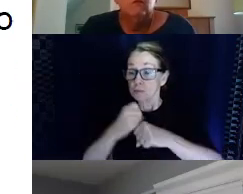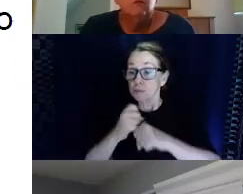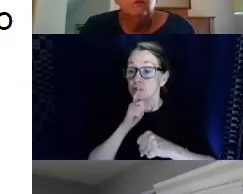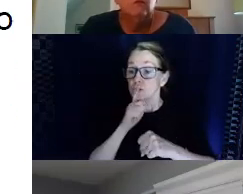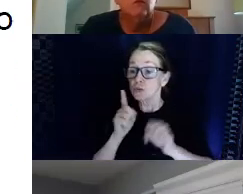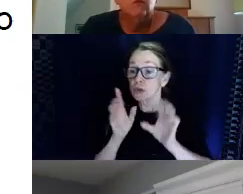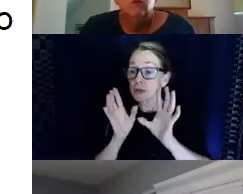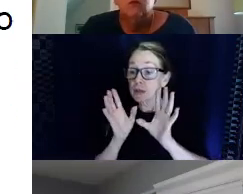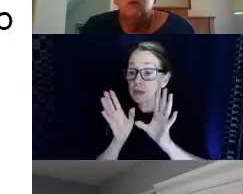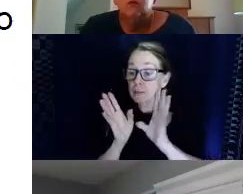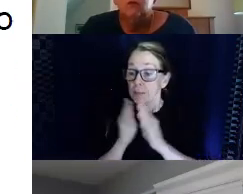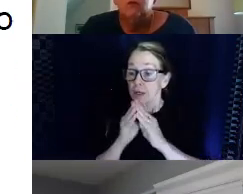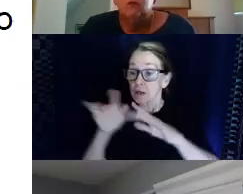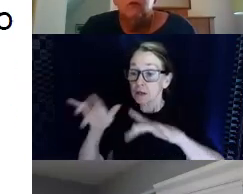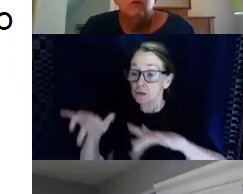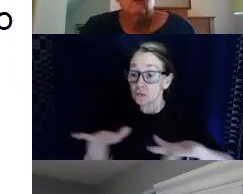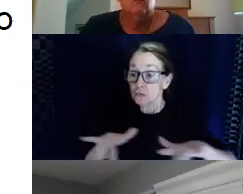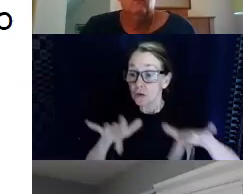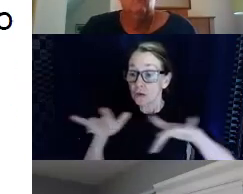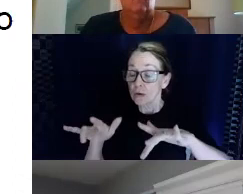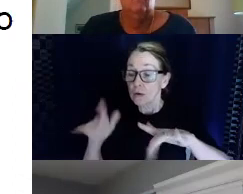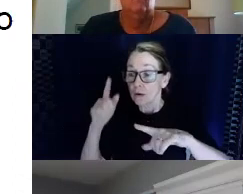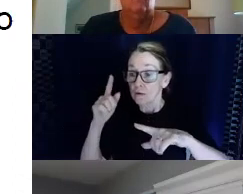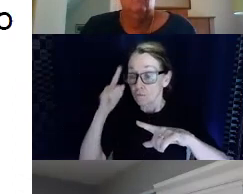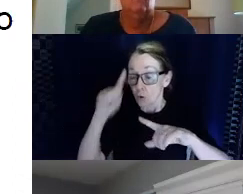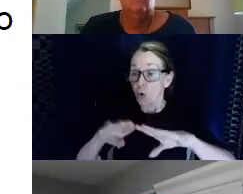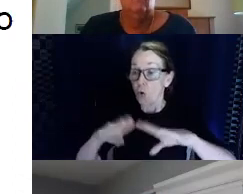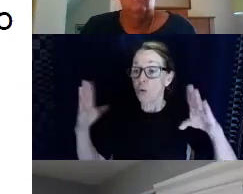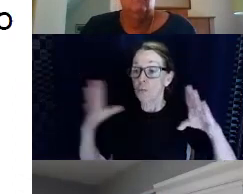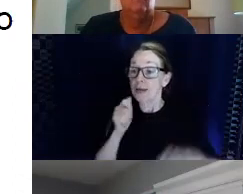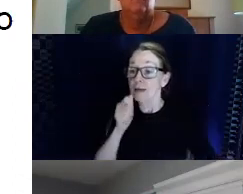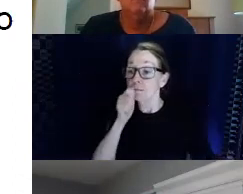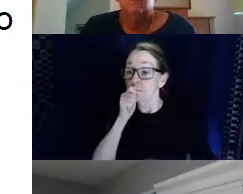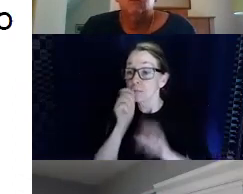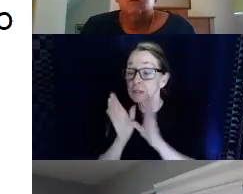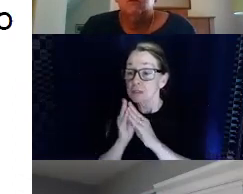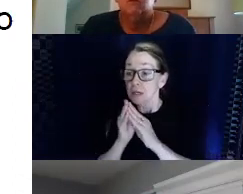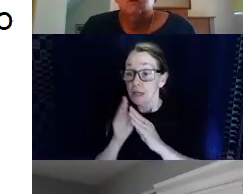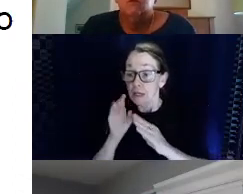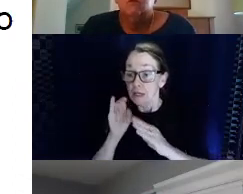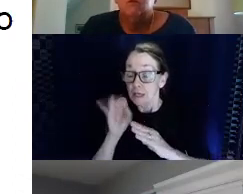THE FIRST ONE IS RECORD THE MEETINGS.